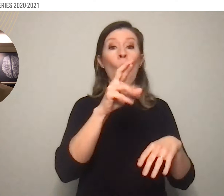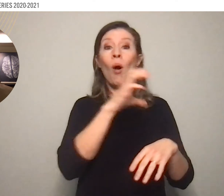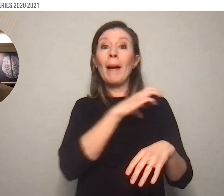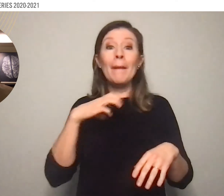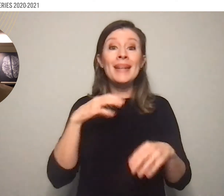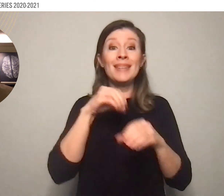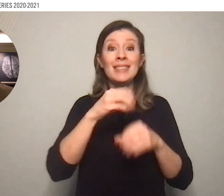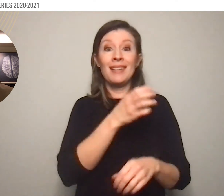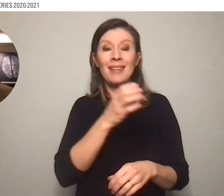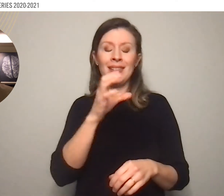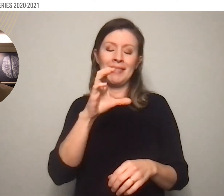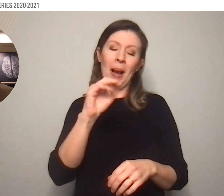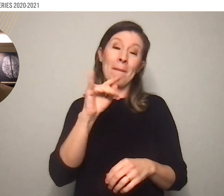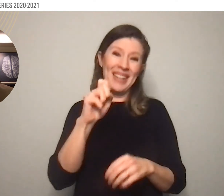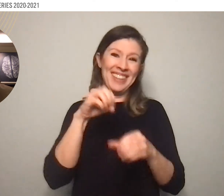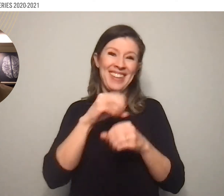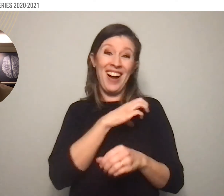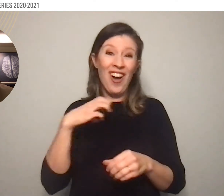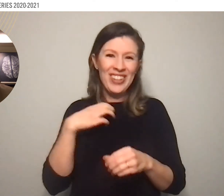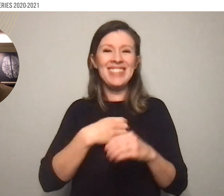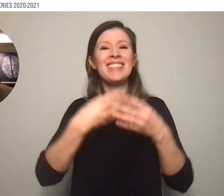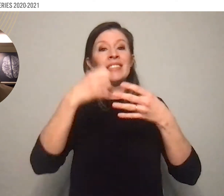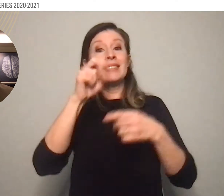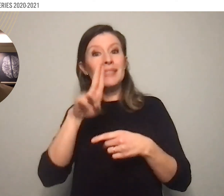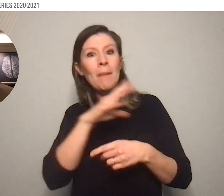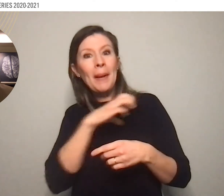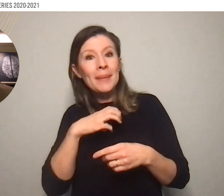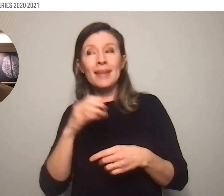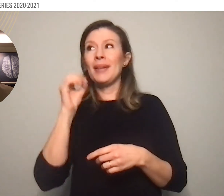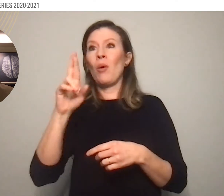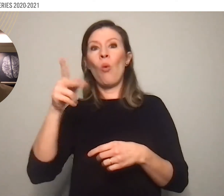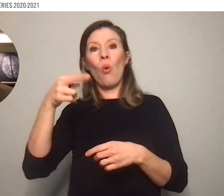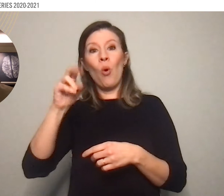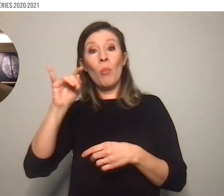committees and subcommittees, in congress, to protein-protein interactions, and yeast.